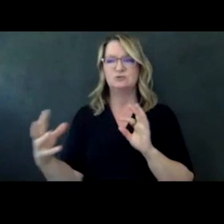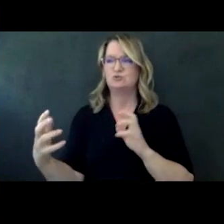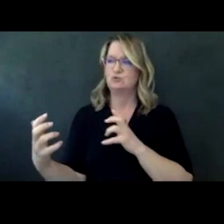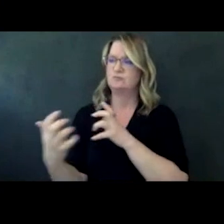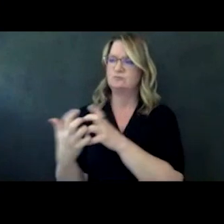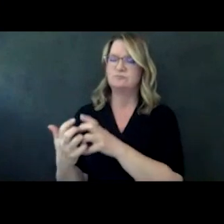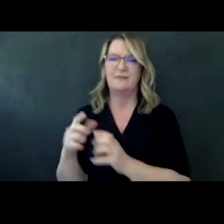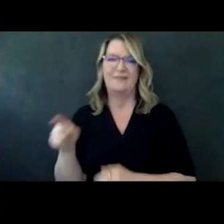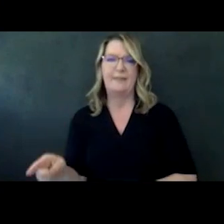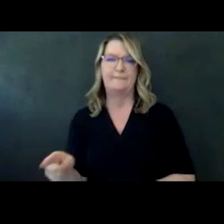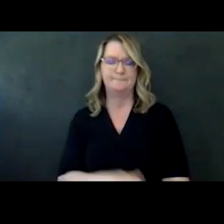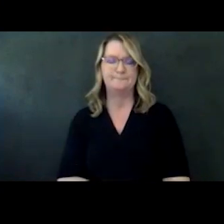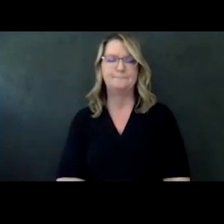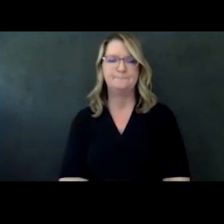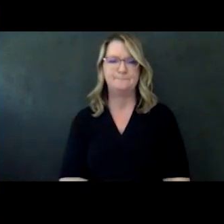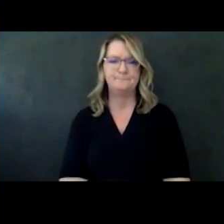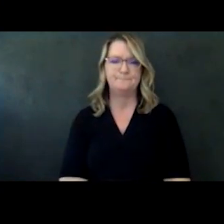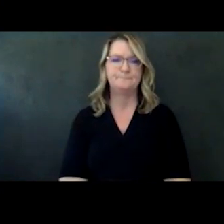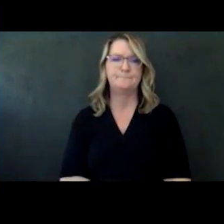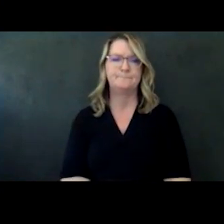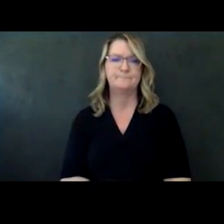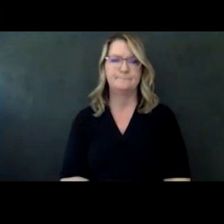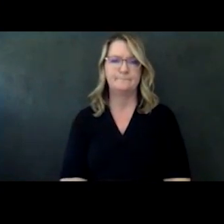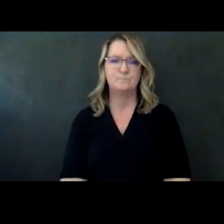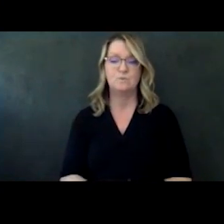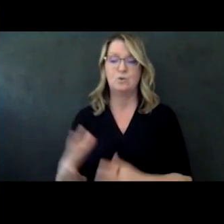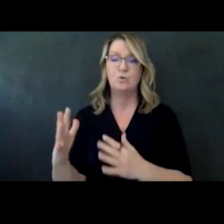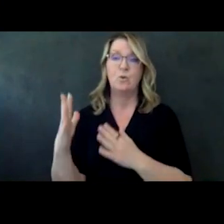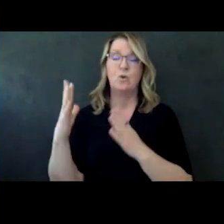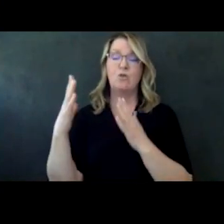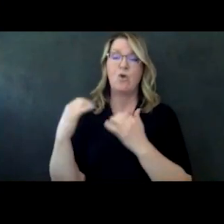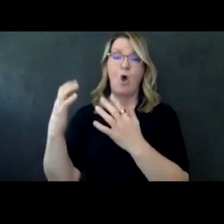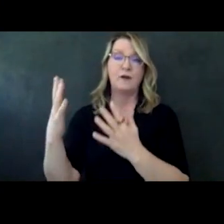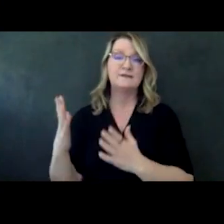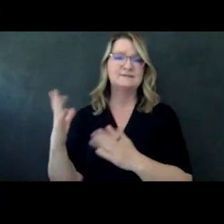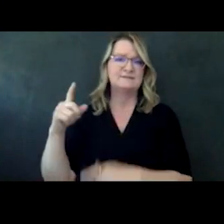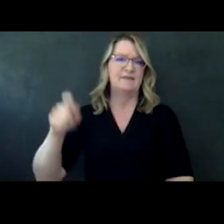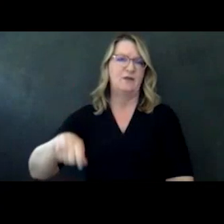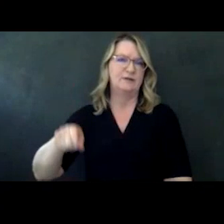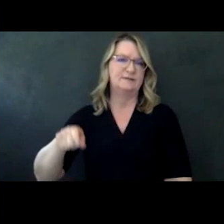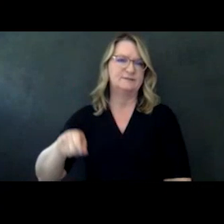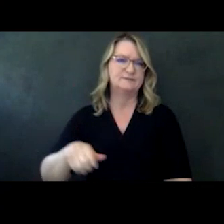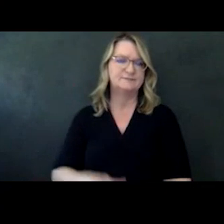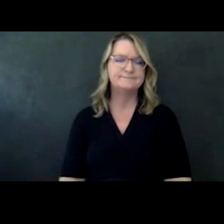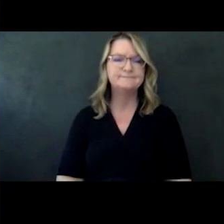Slide 10, Your Audiences' Needs Our next step is having a better understanding of your